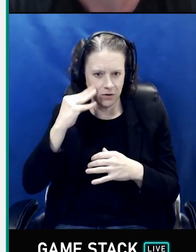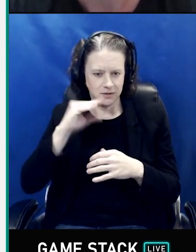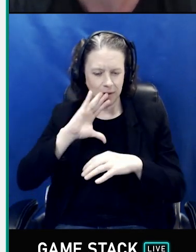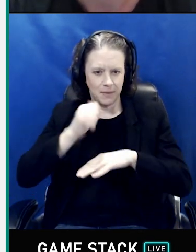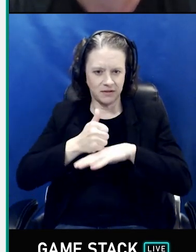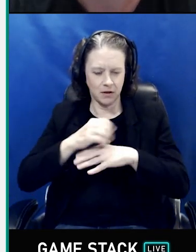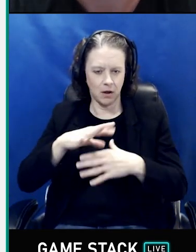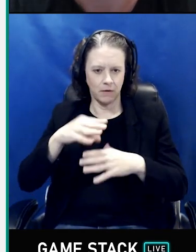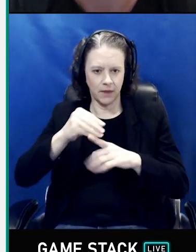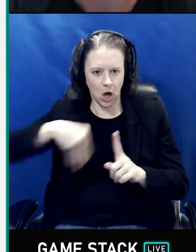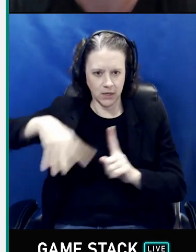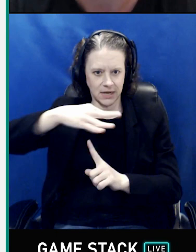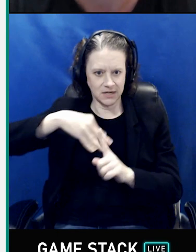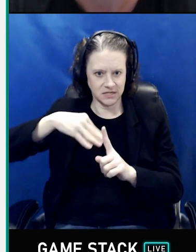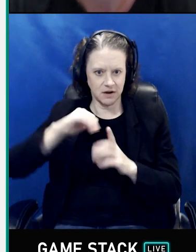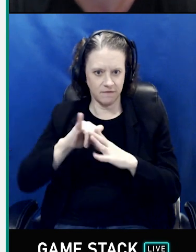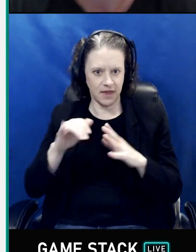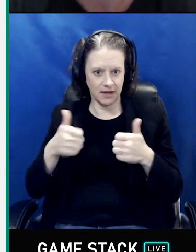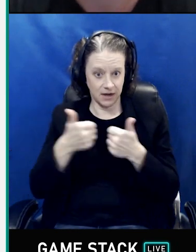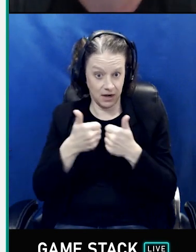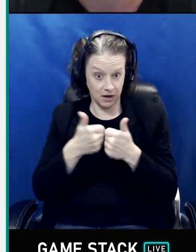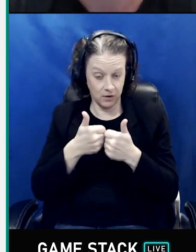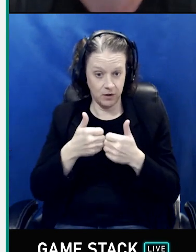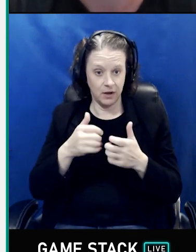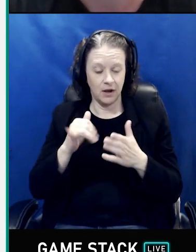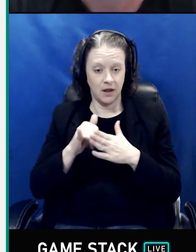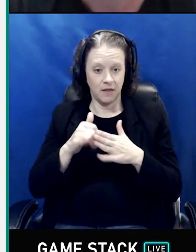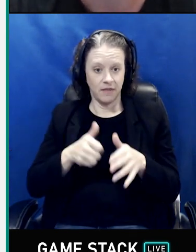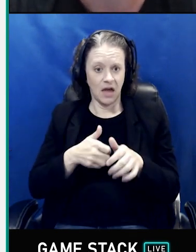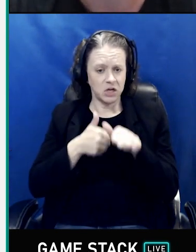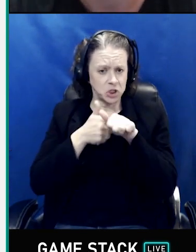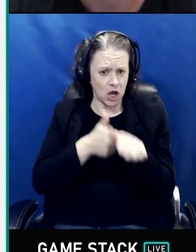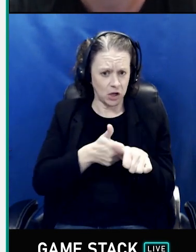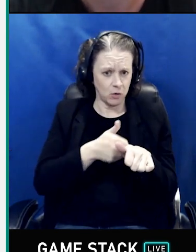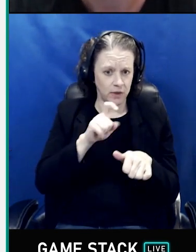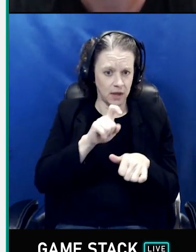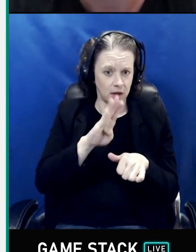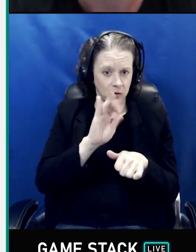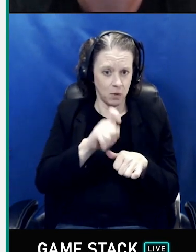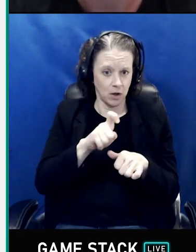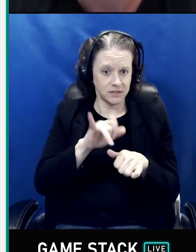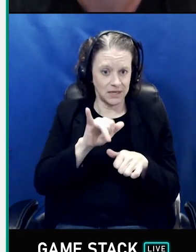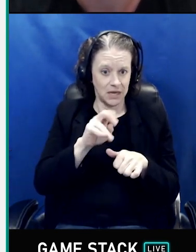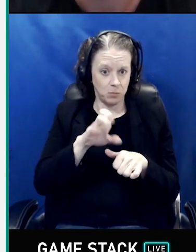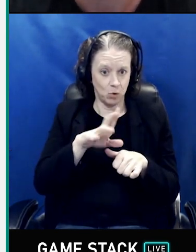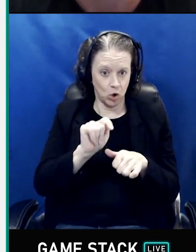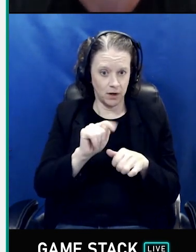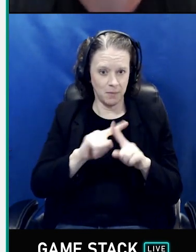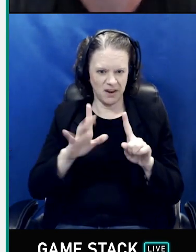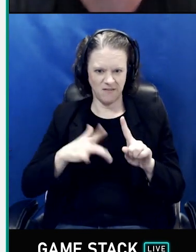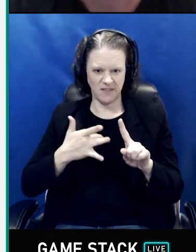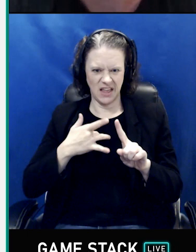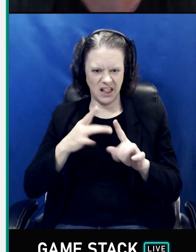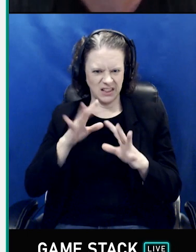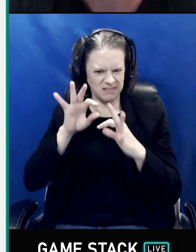providing an experience that shadowed the Xbox input mechanism, while feeling distinctly custom.